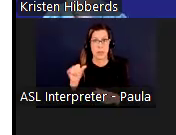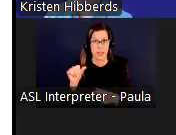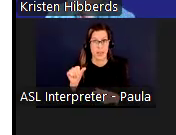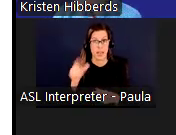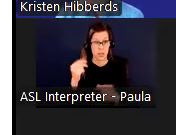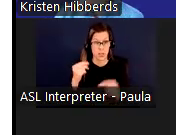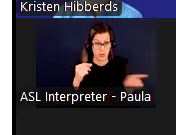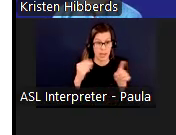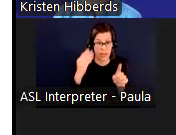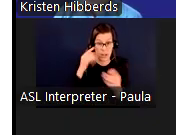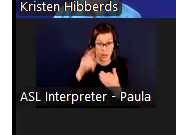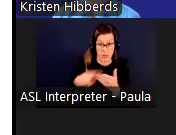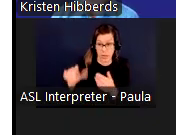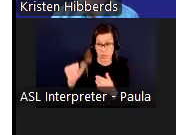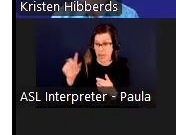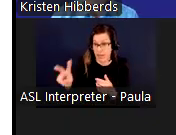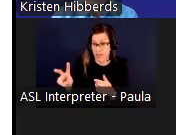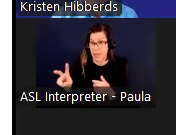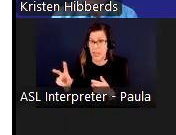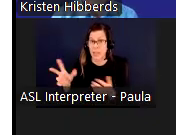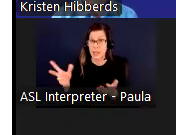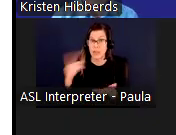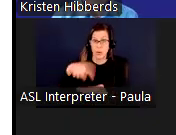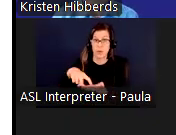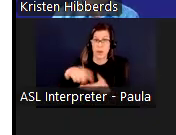Do you want us to notify the person who's who made this complaint?